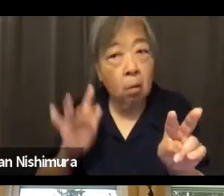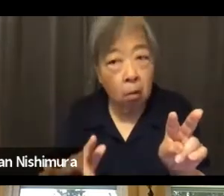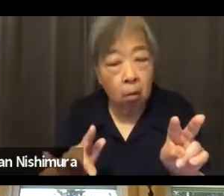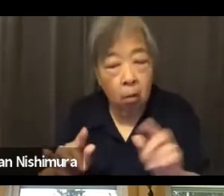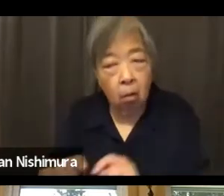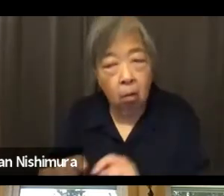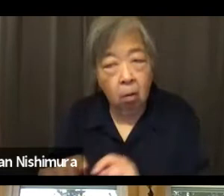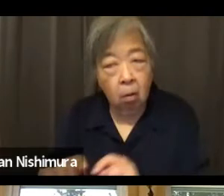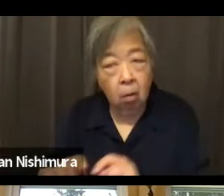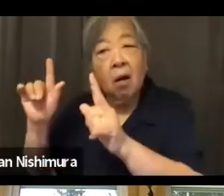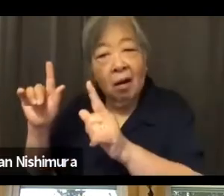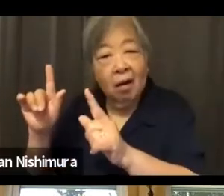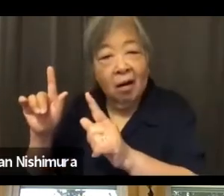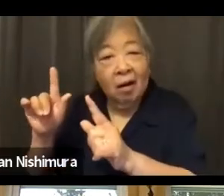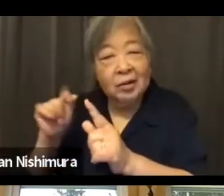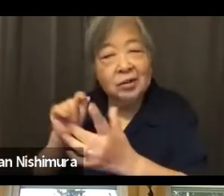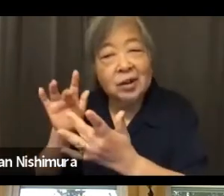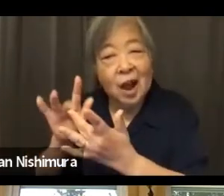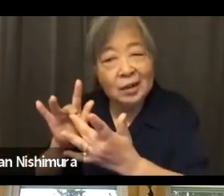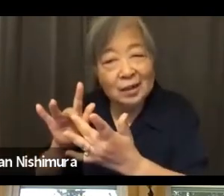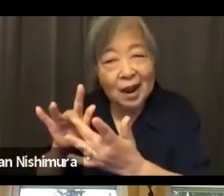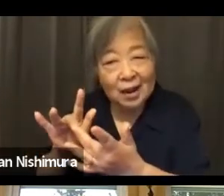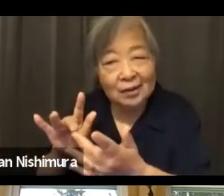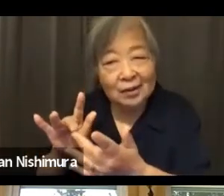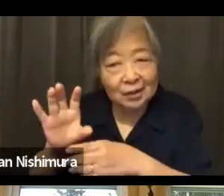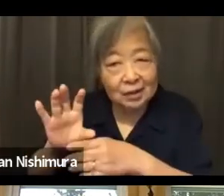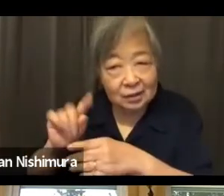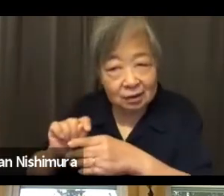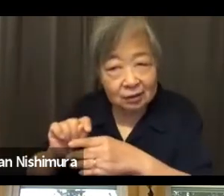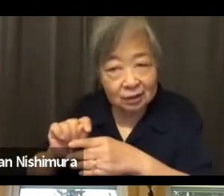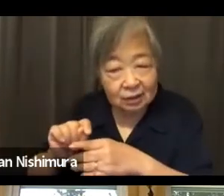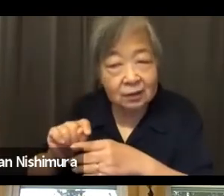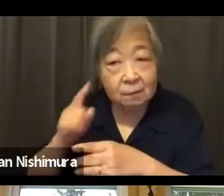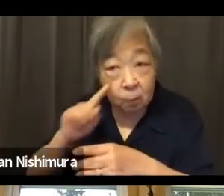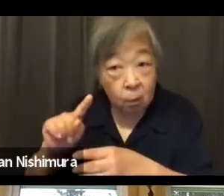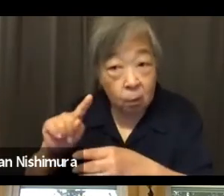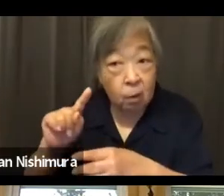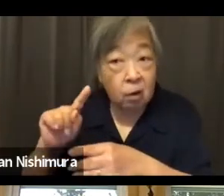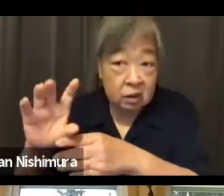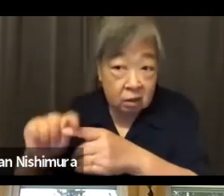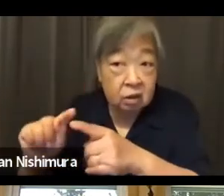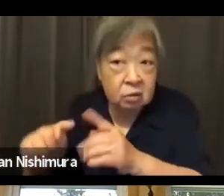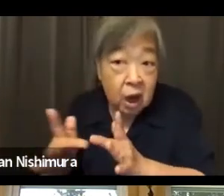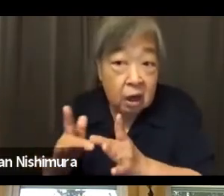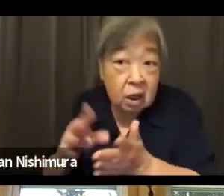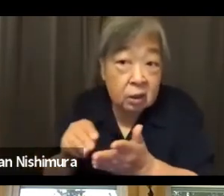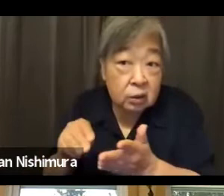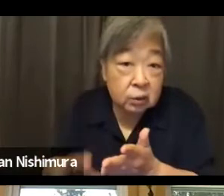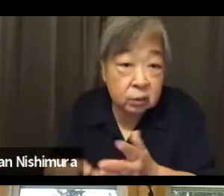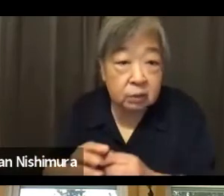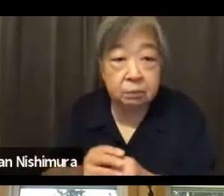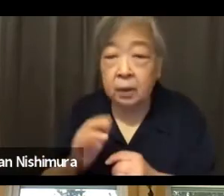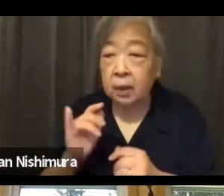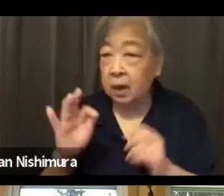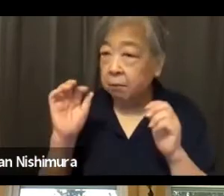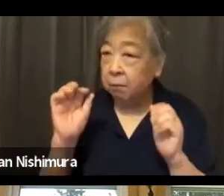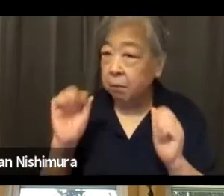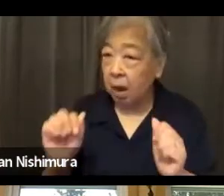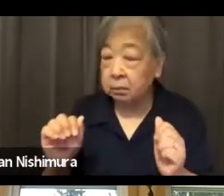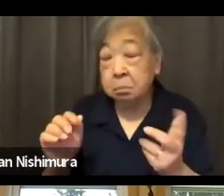their Disability Resources access consultant, and vice versa, and then if possible feature some student stories.